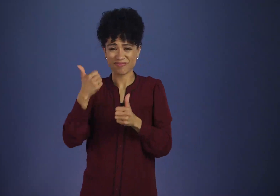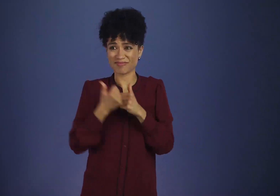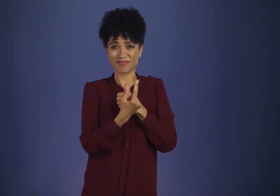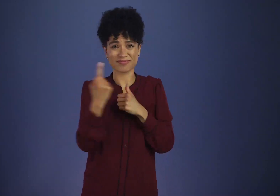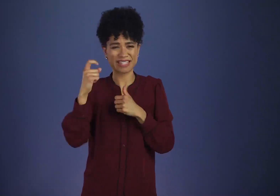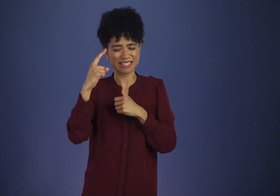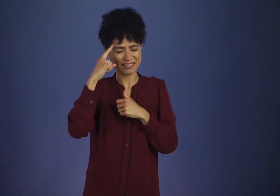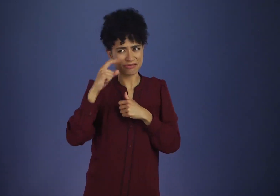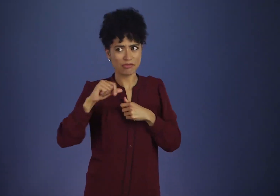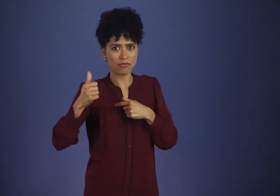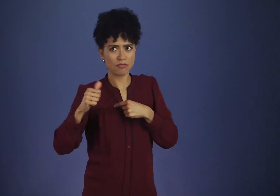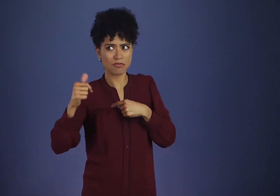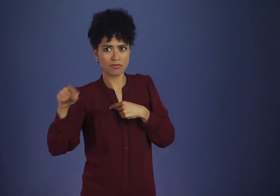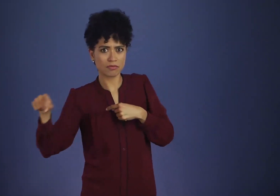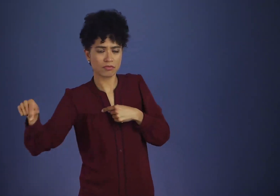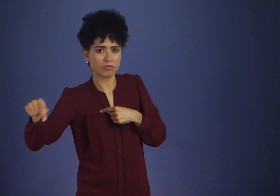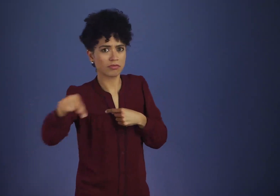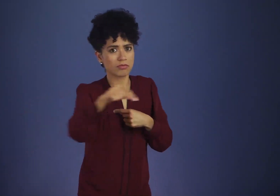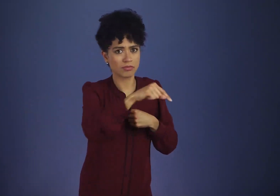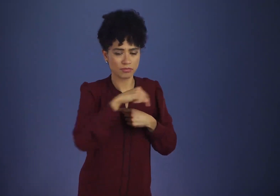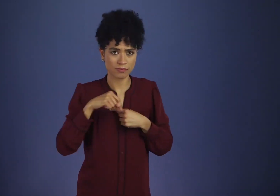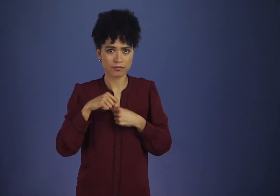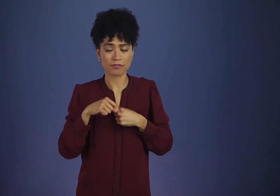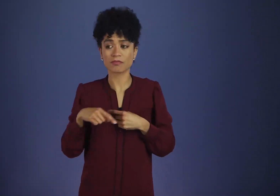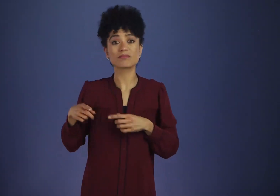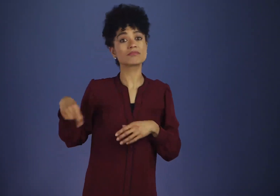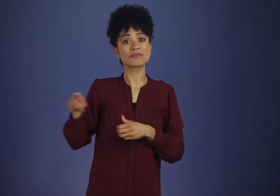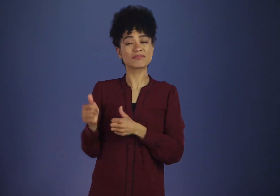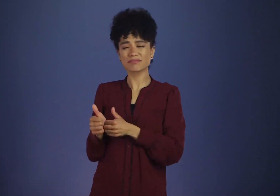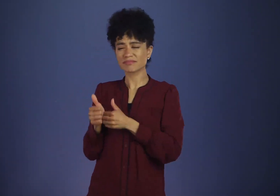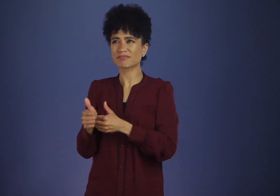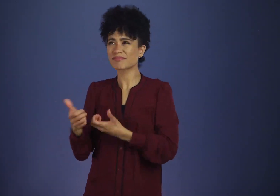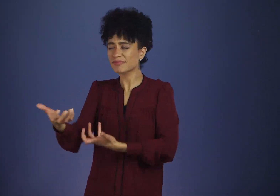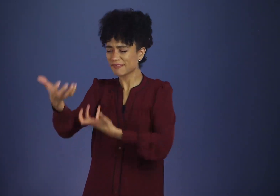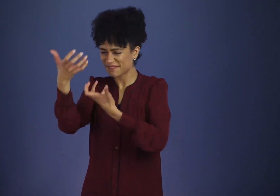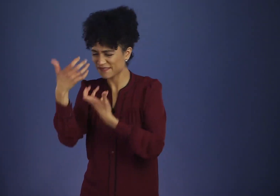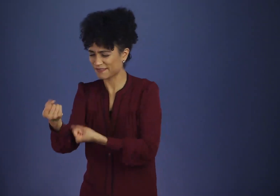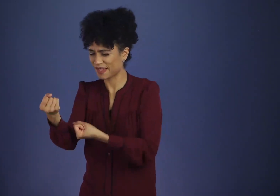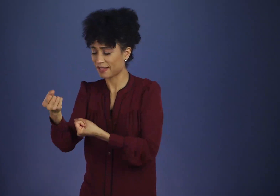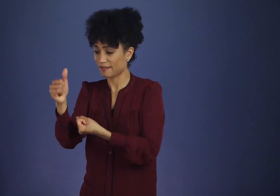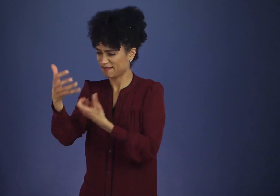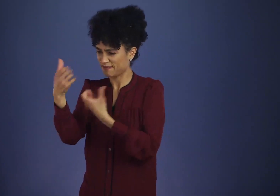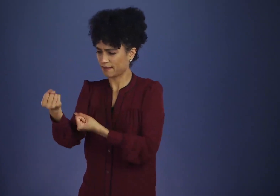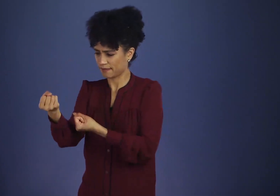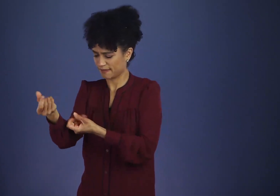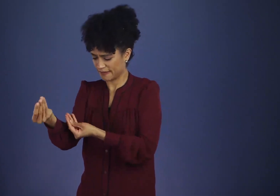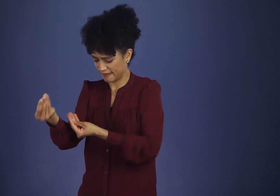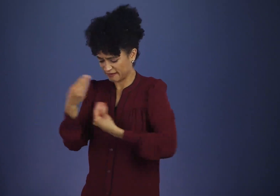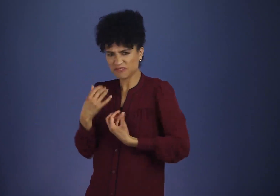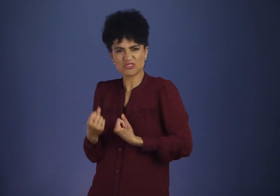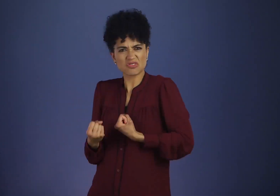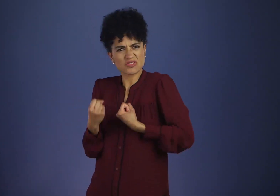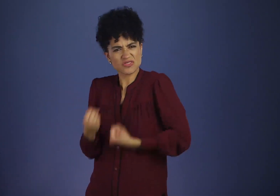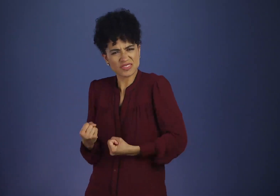Each needed to consider the others, and in abiding faith they knew they must find their real strength.